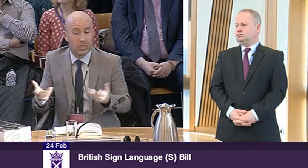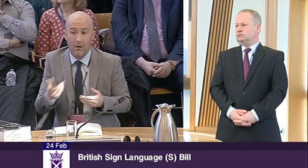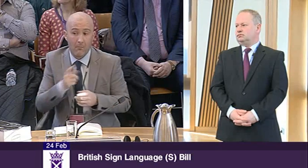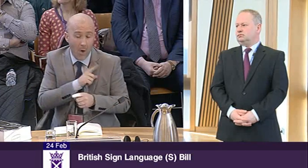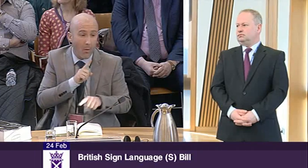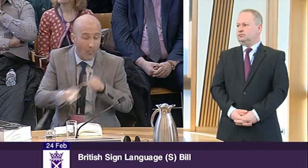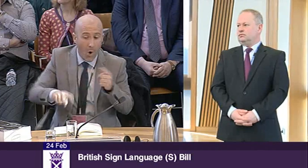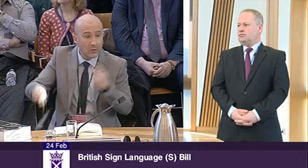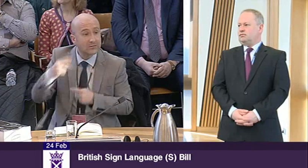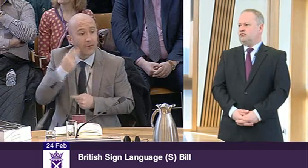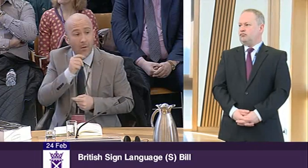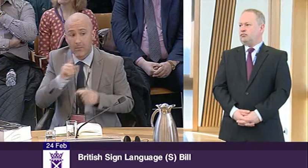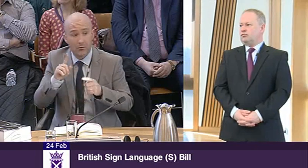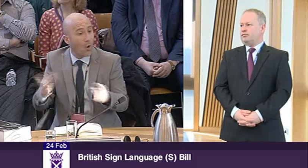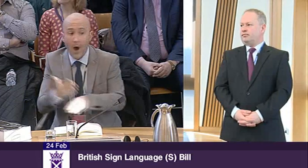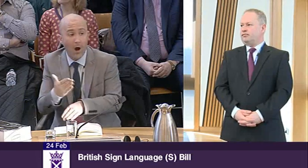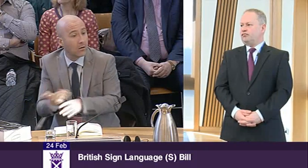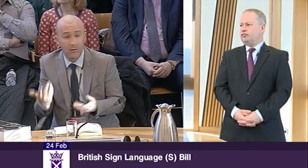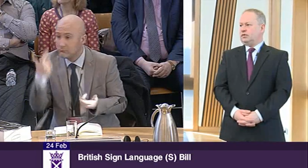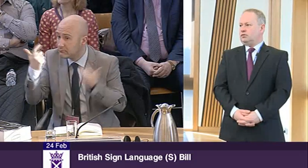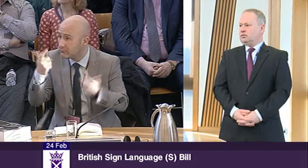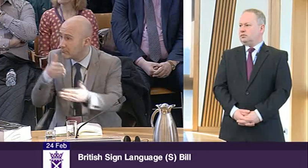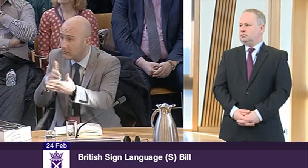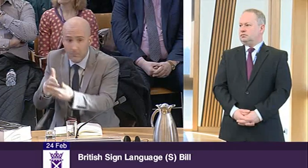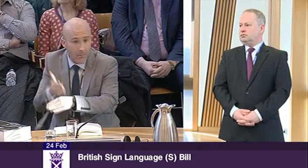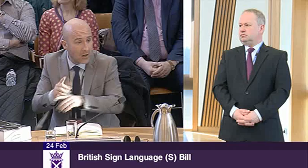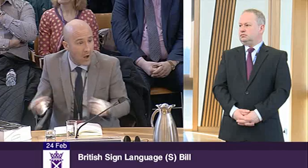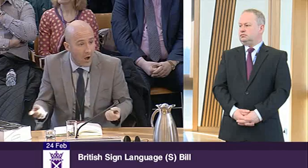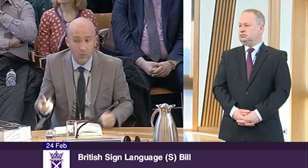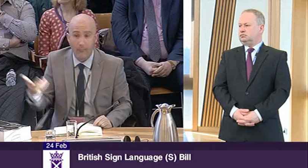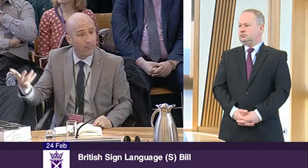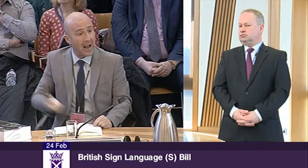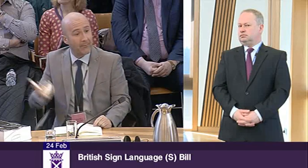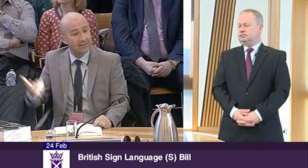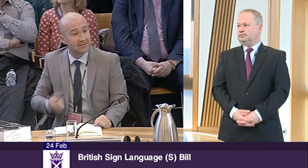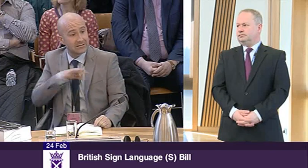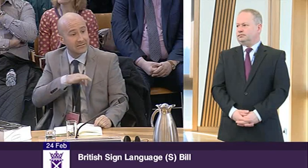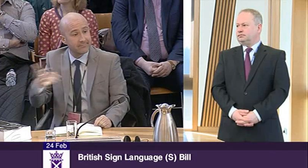currently spends an awful lot on deaf people. Most deaf people do not work. Although they